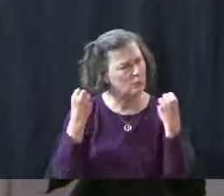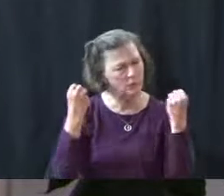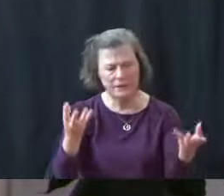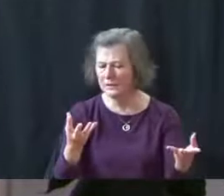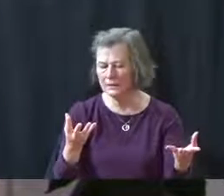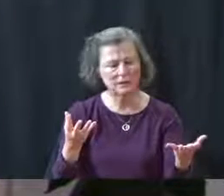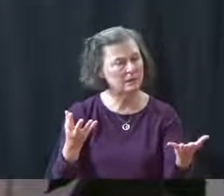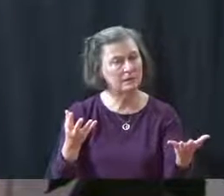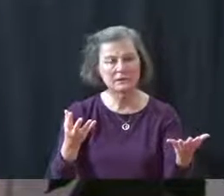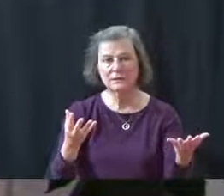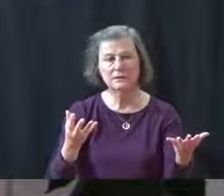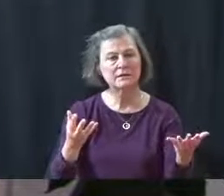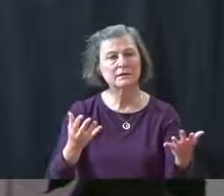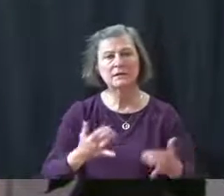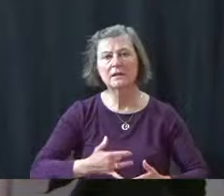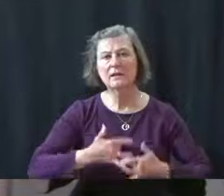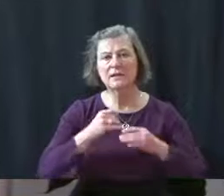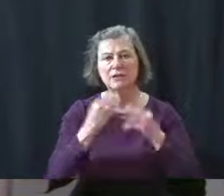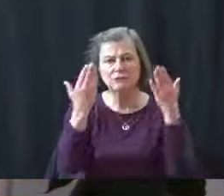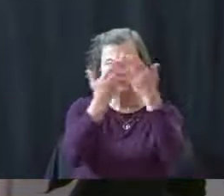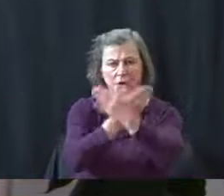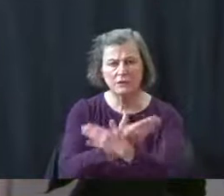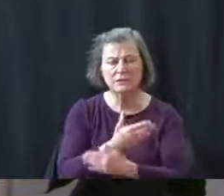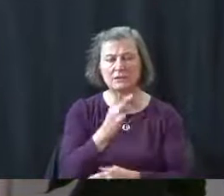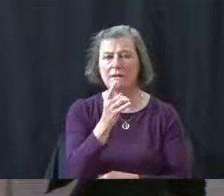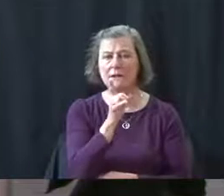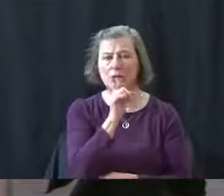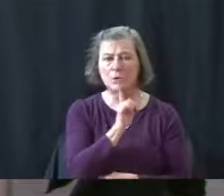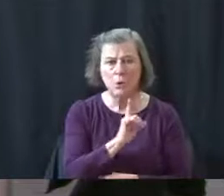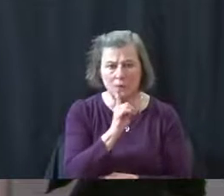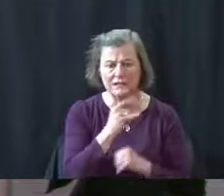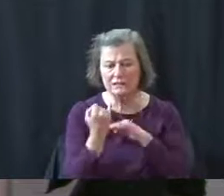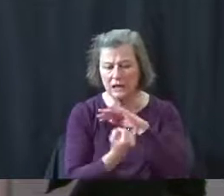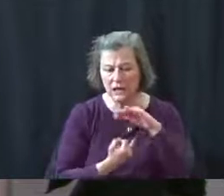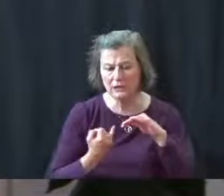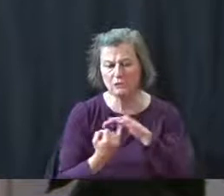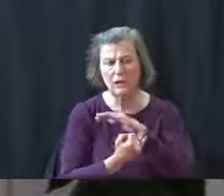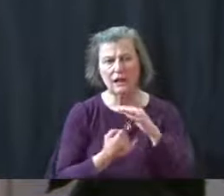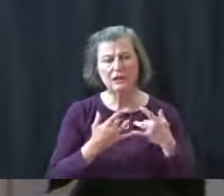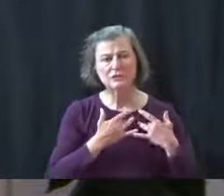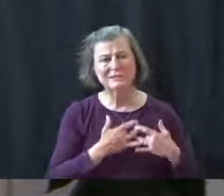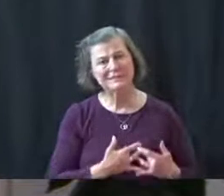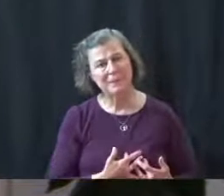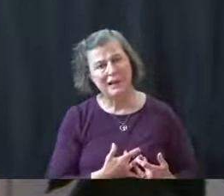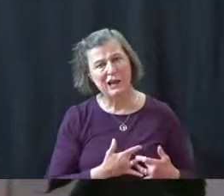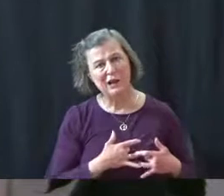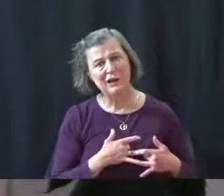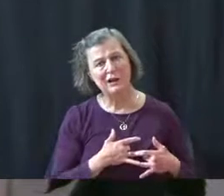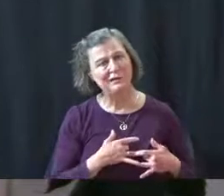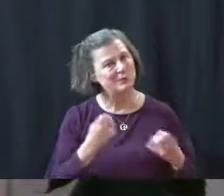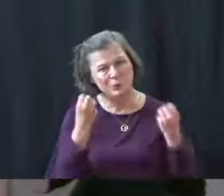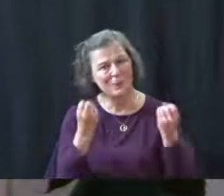in darkness -- the darkness of loneliness and isolation, despair. So many, too many.